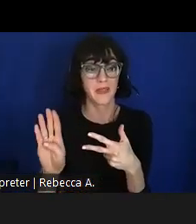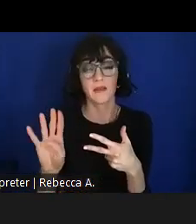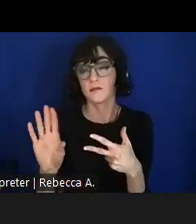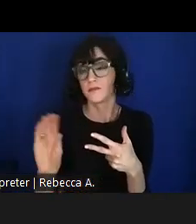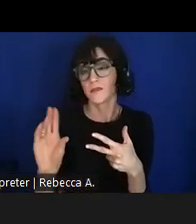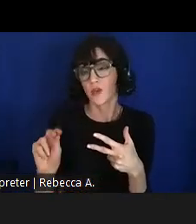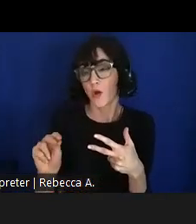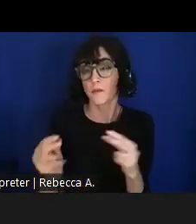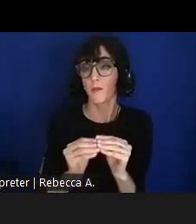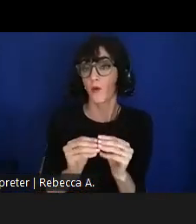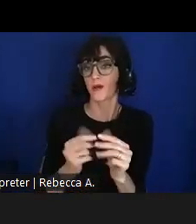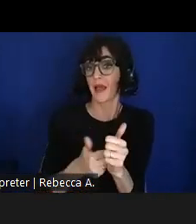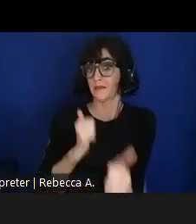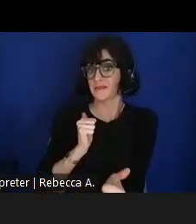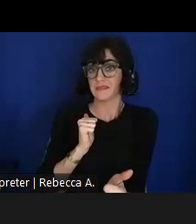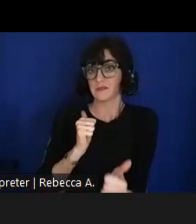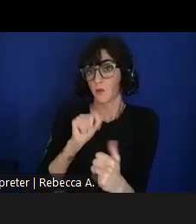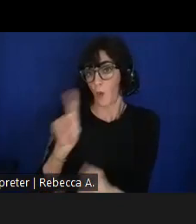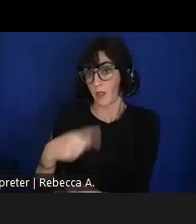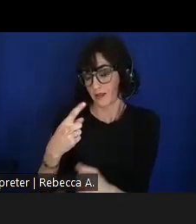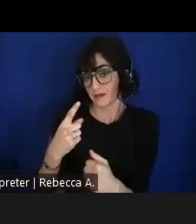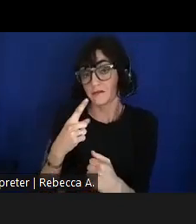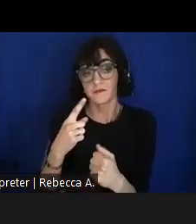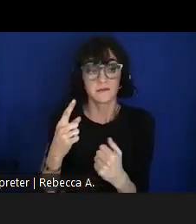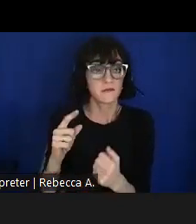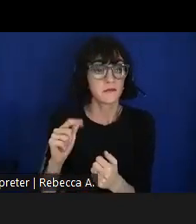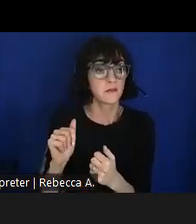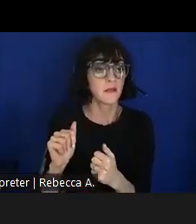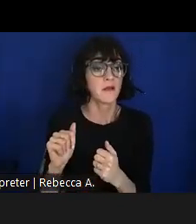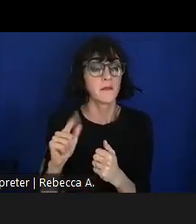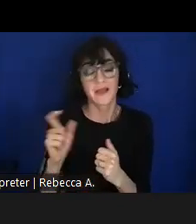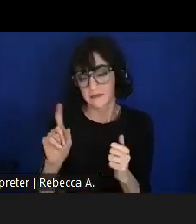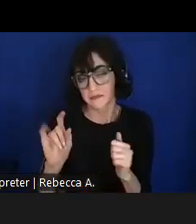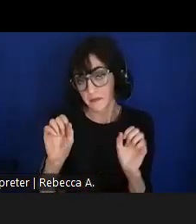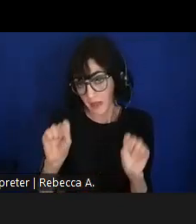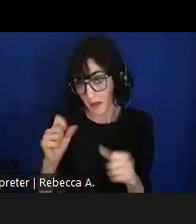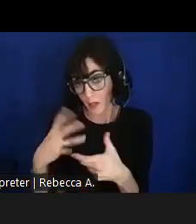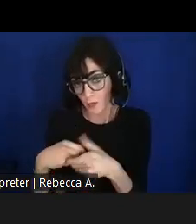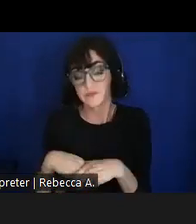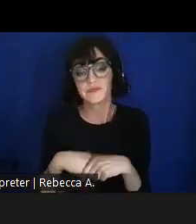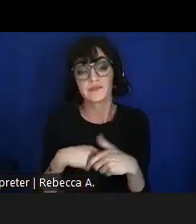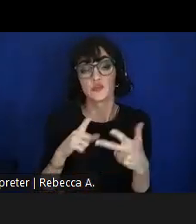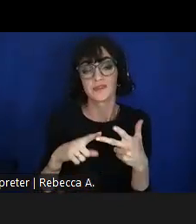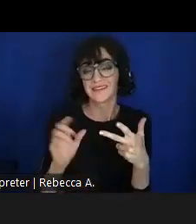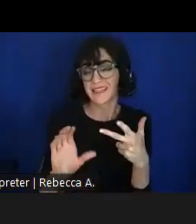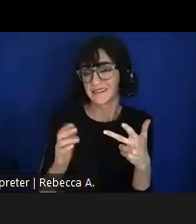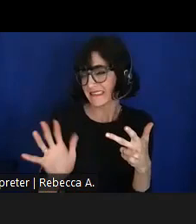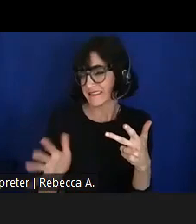because harm reduction can include abstinence um or "C" I'm not sure I don't know much about